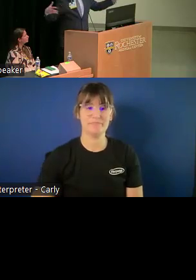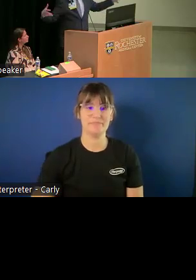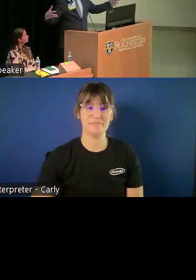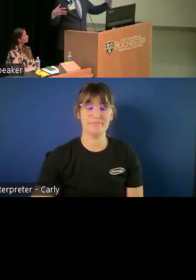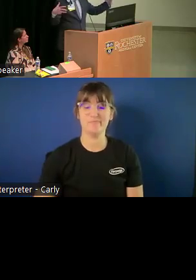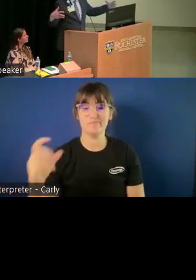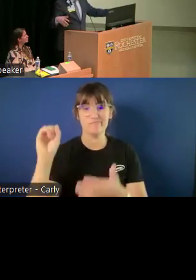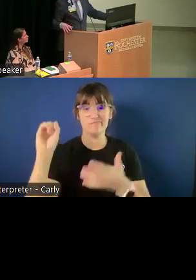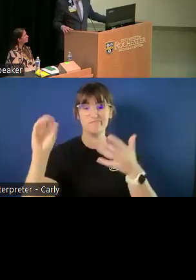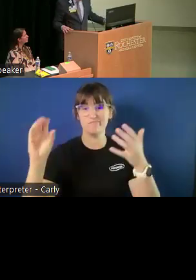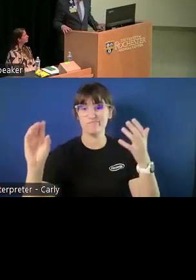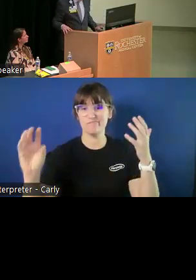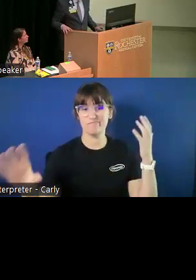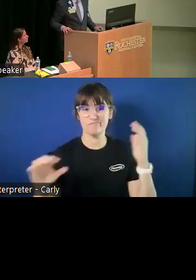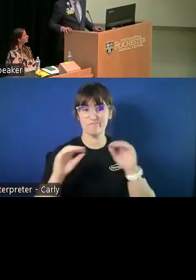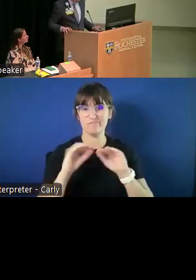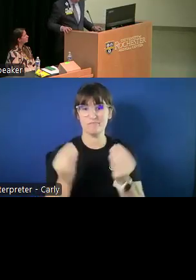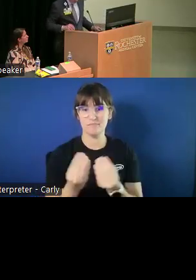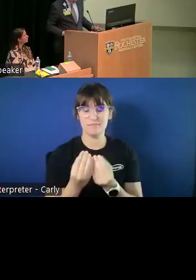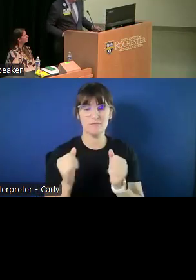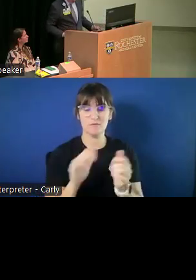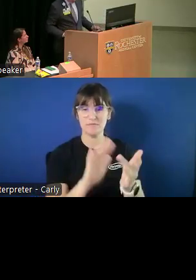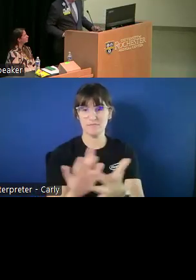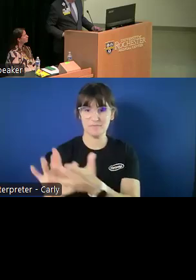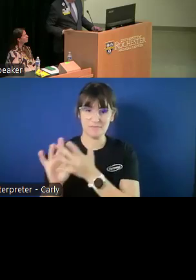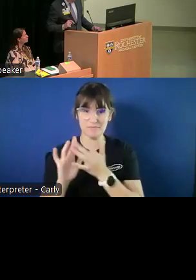the kind of breadth of the organization we were able to reach the community center for community